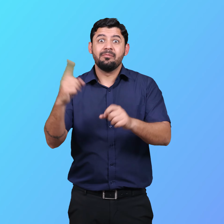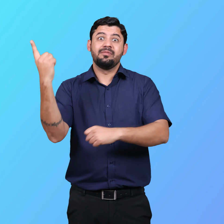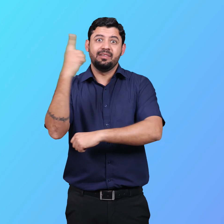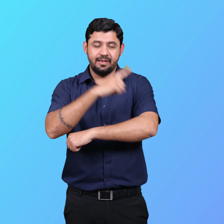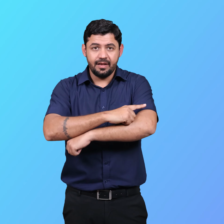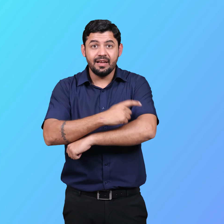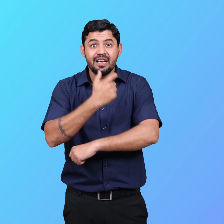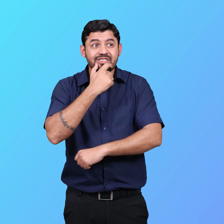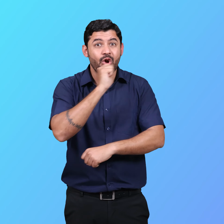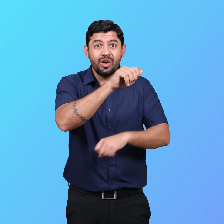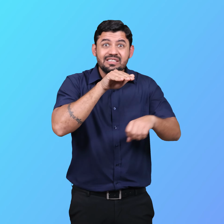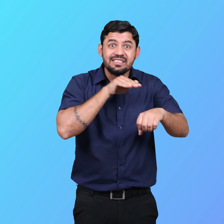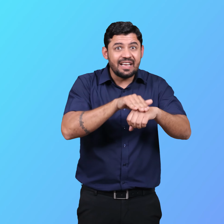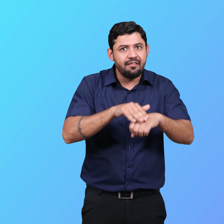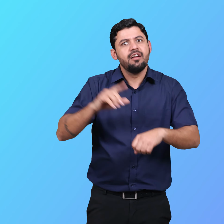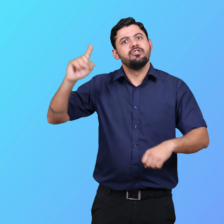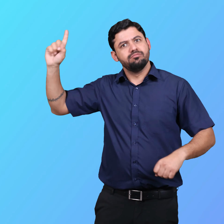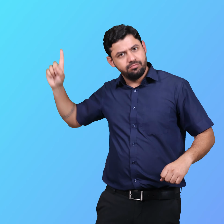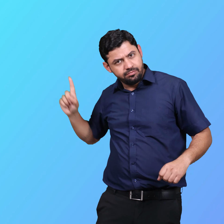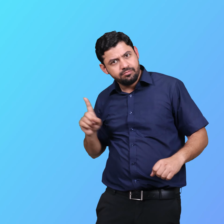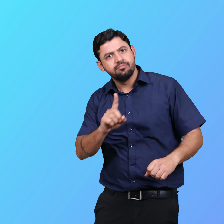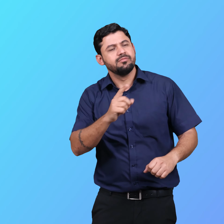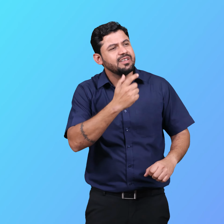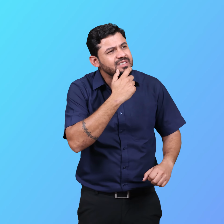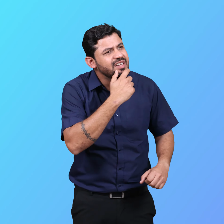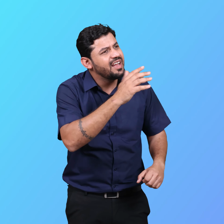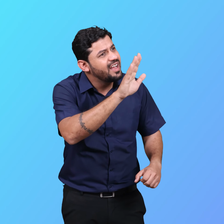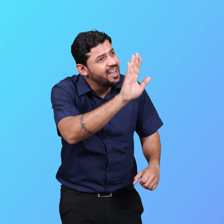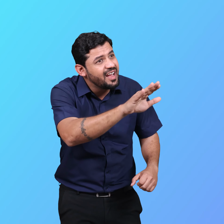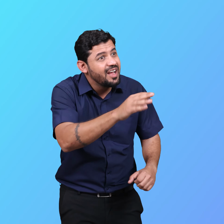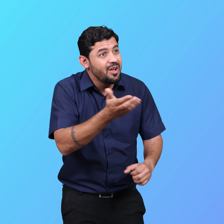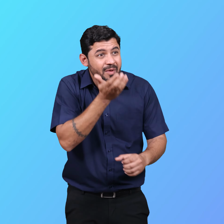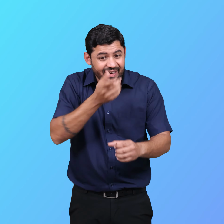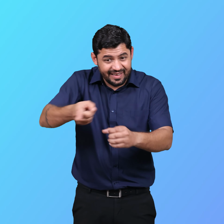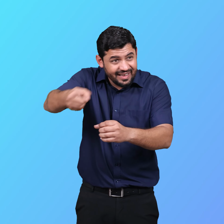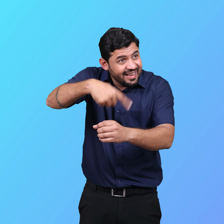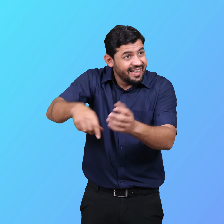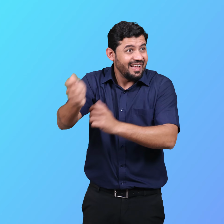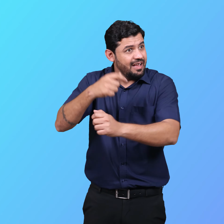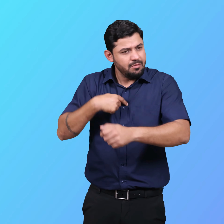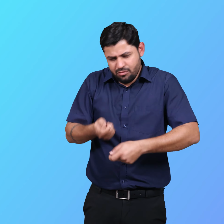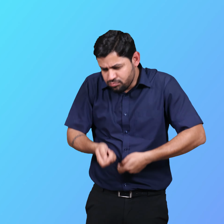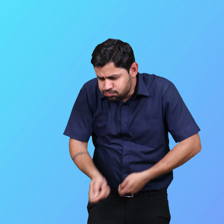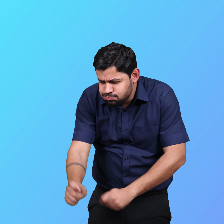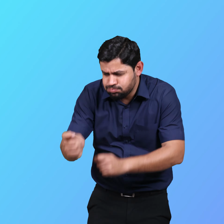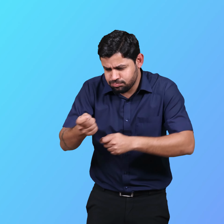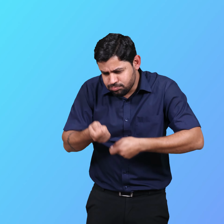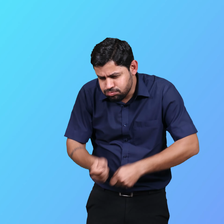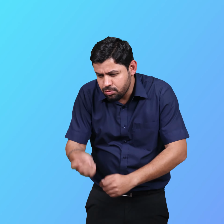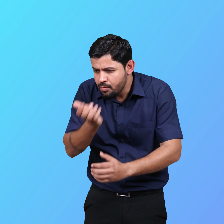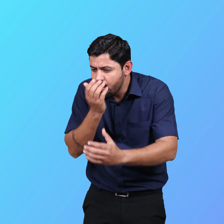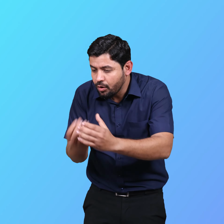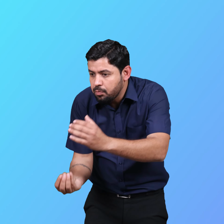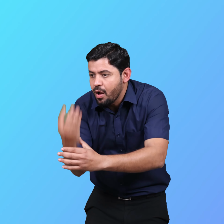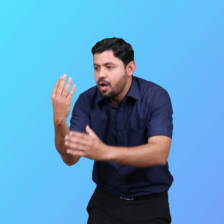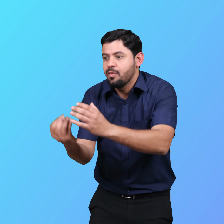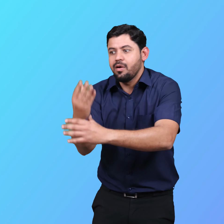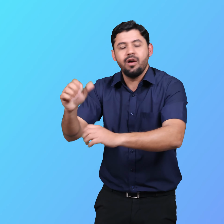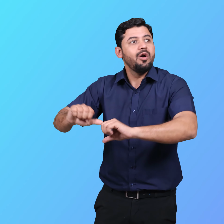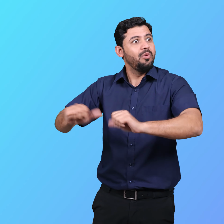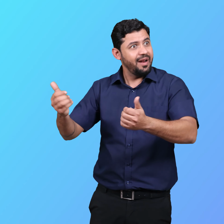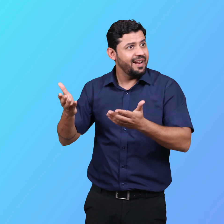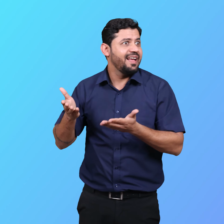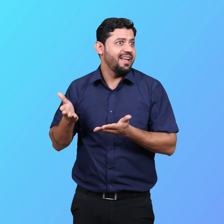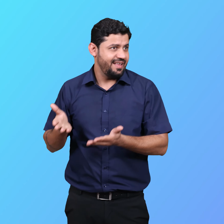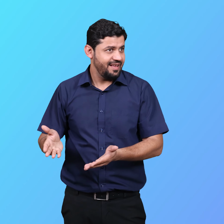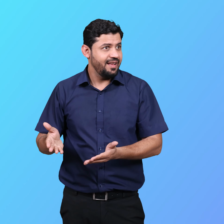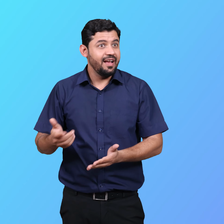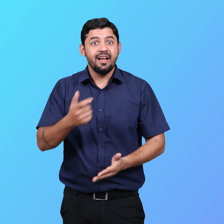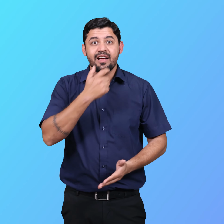That same day Isaac’s servants came and told him about the well they had dug. They said, “We have found water!”